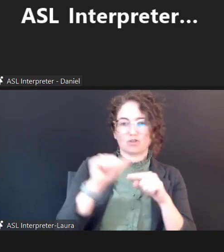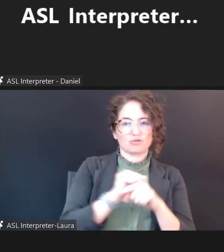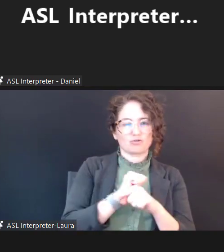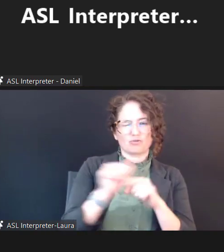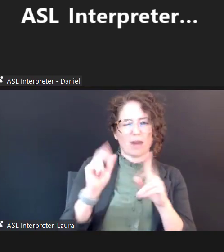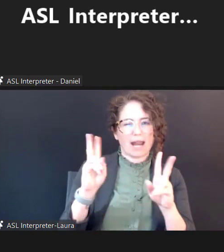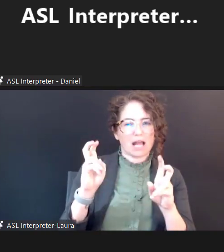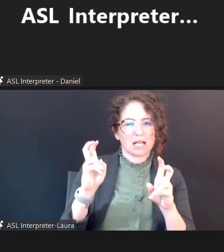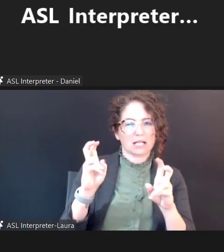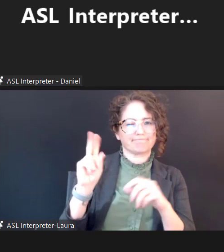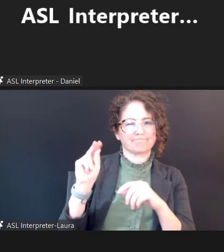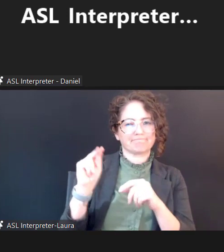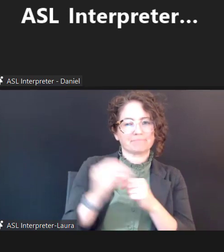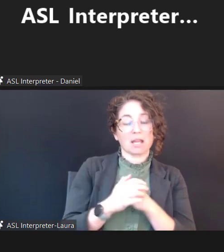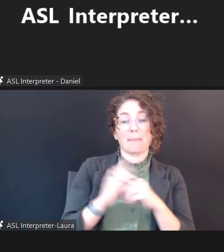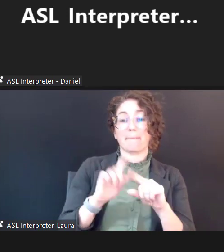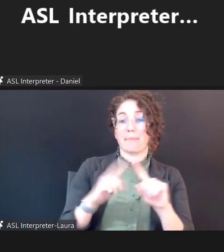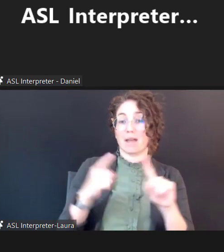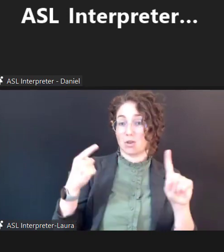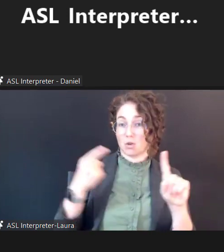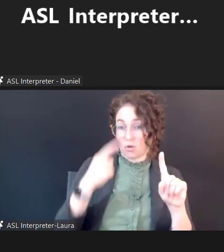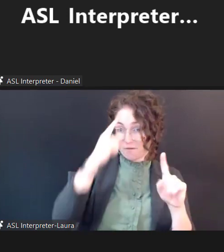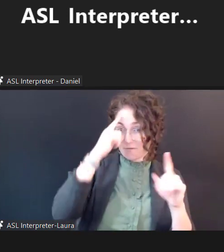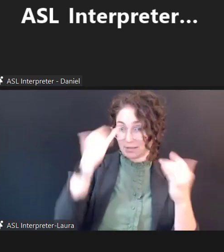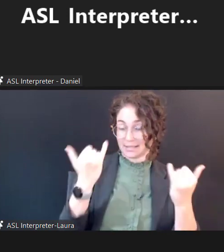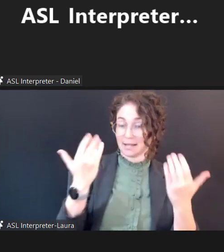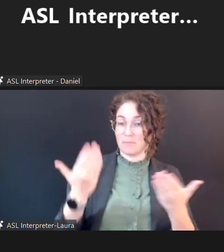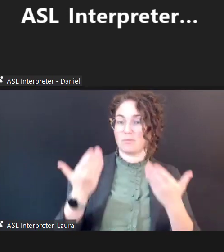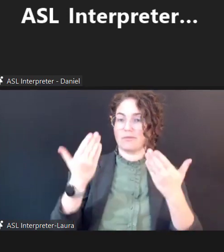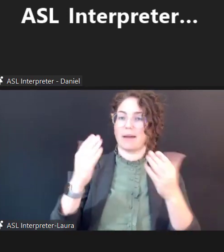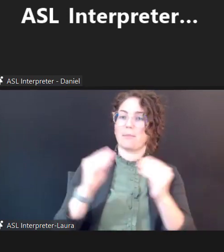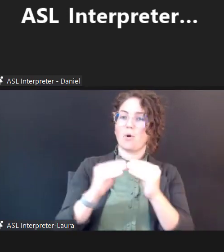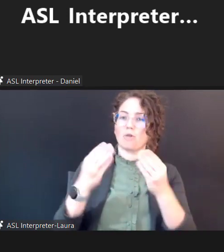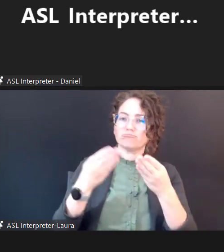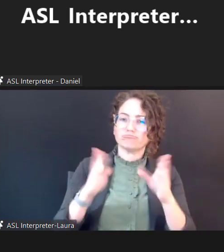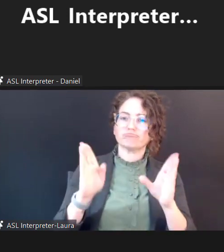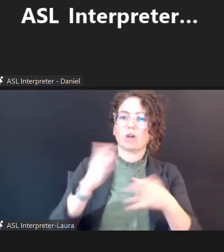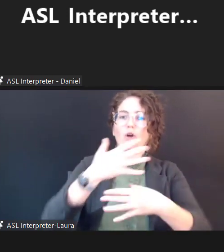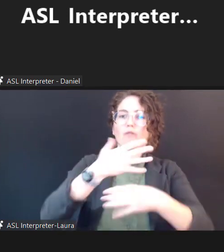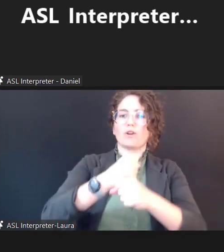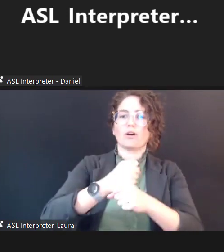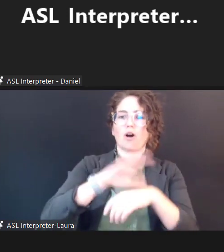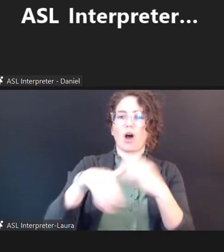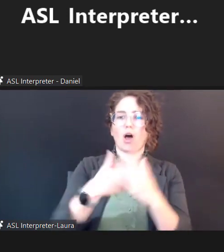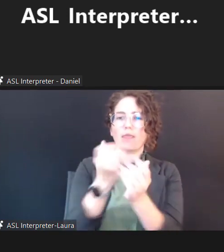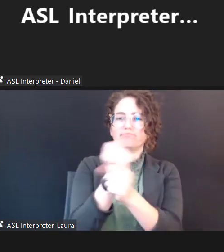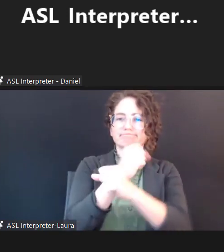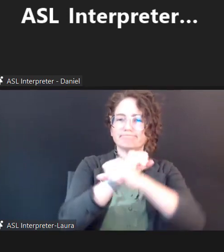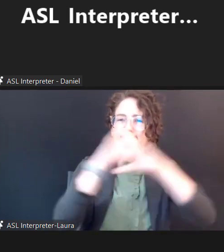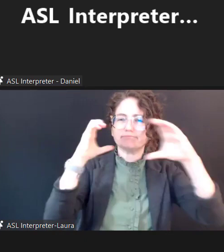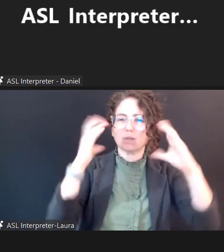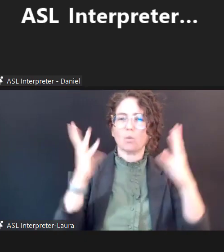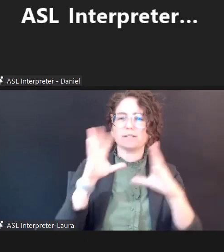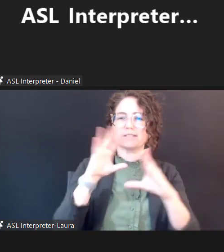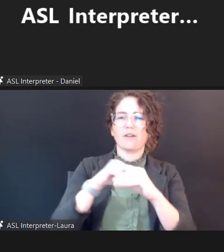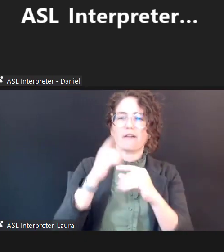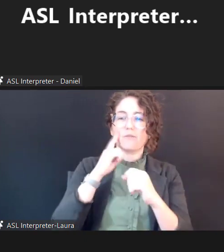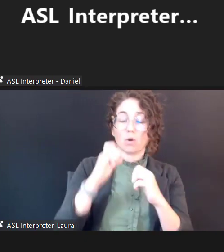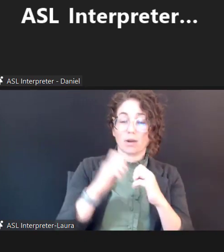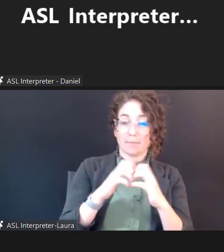provide an overview of the big picture of what's involved in implementing evidence-based hearing screening for children across the